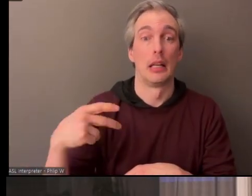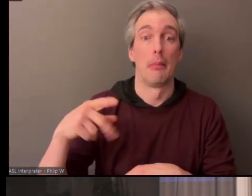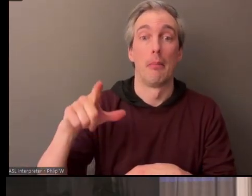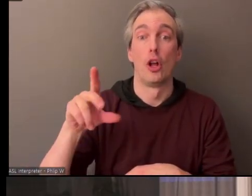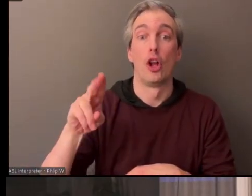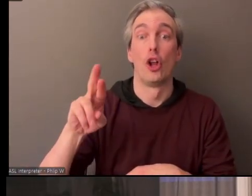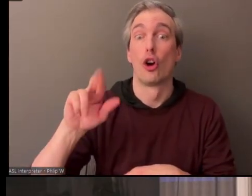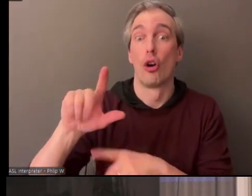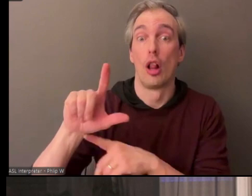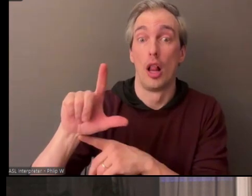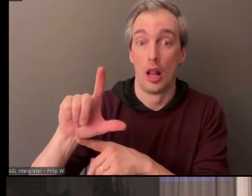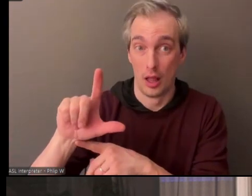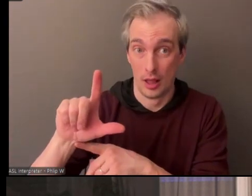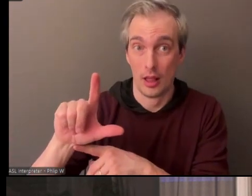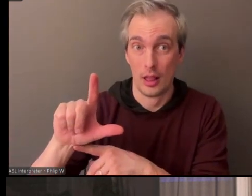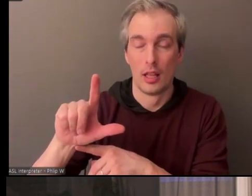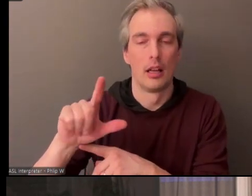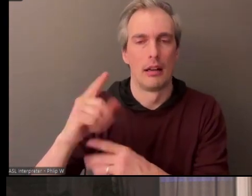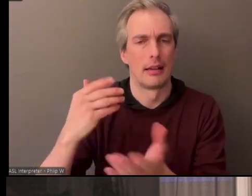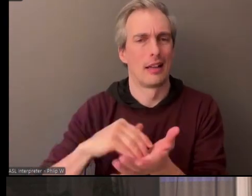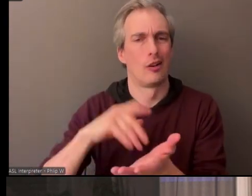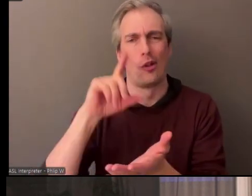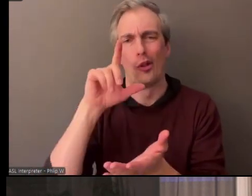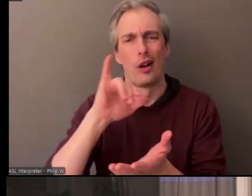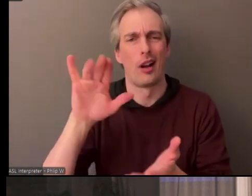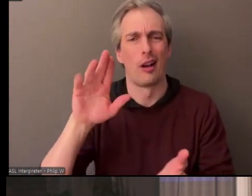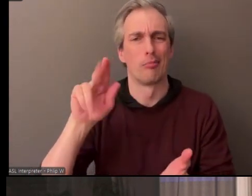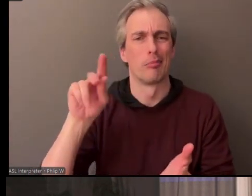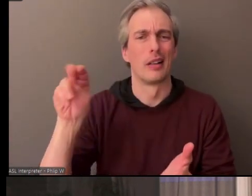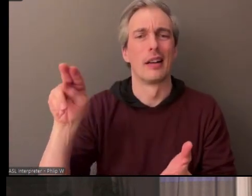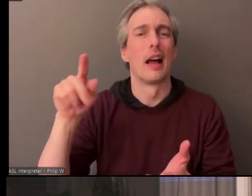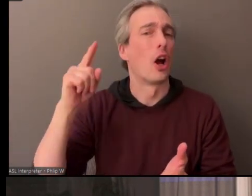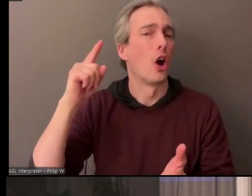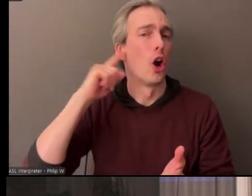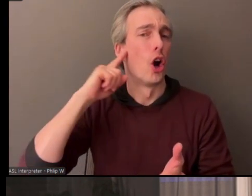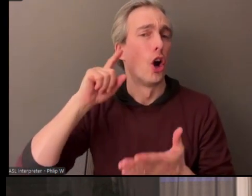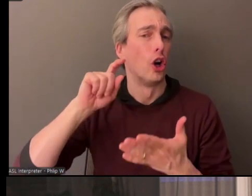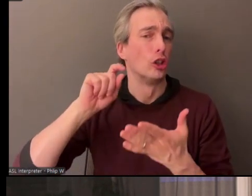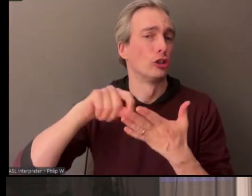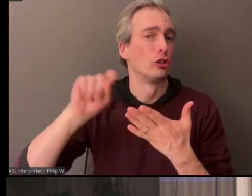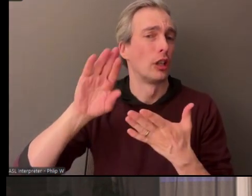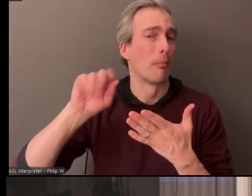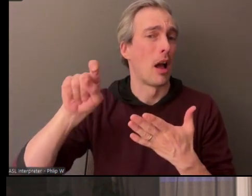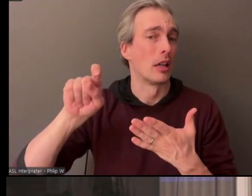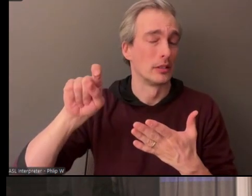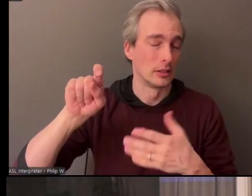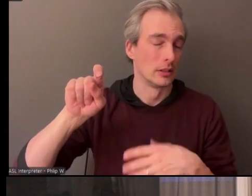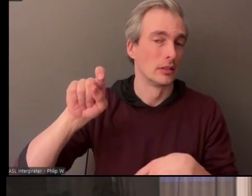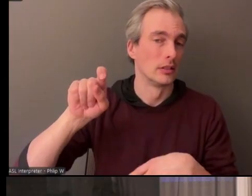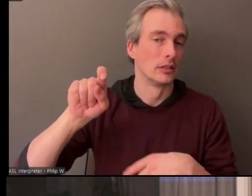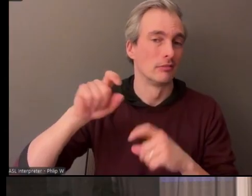Check boxes? I heard check boxes out there. All right. Survey says... Check boxes!